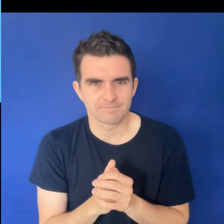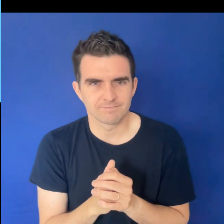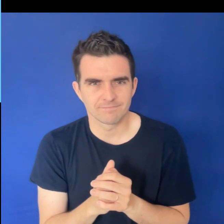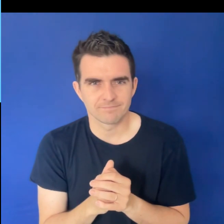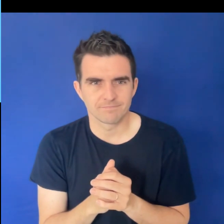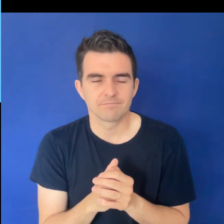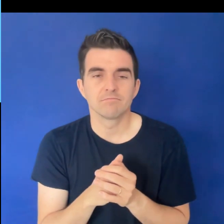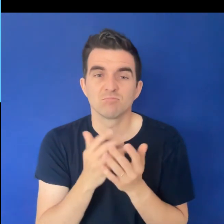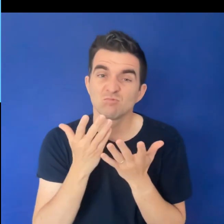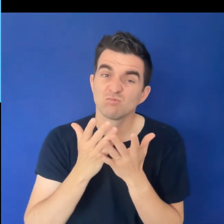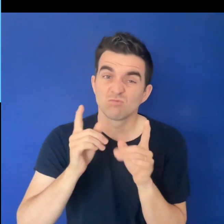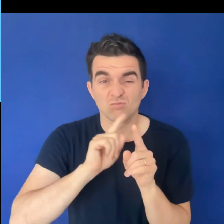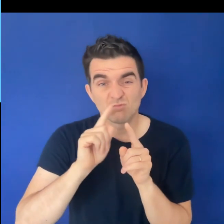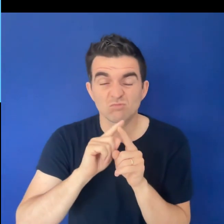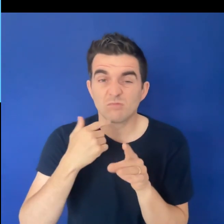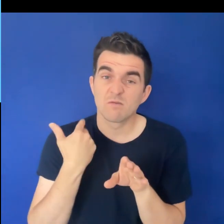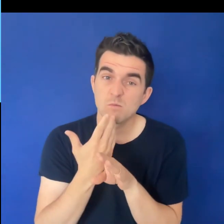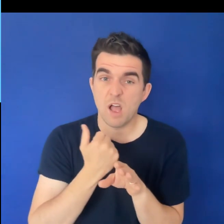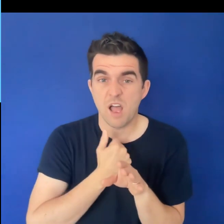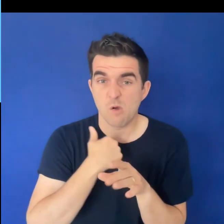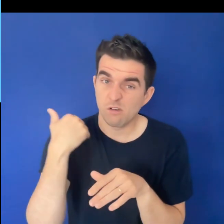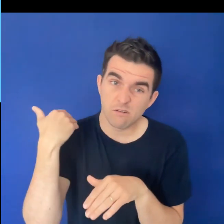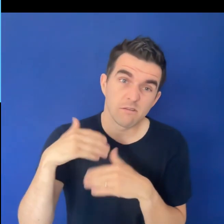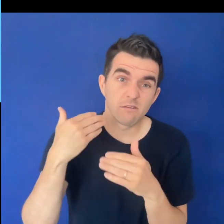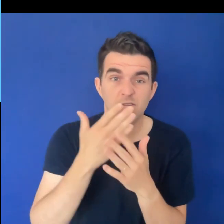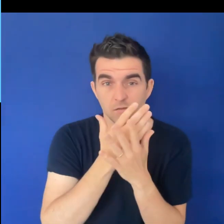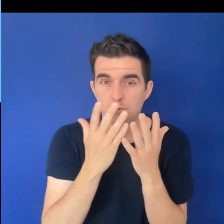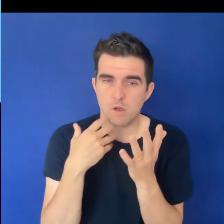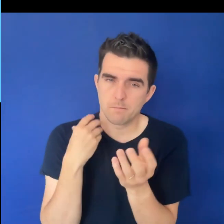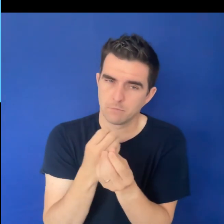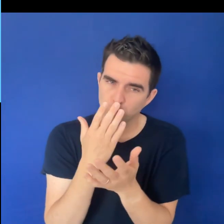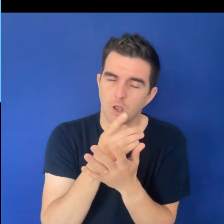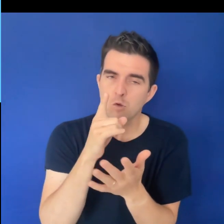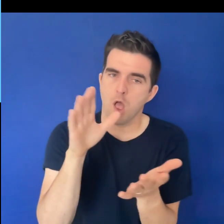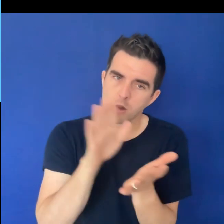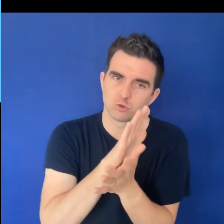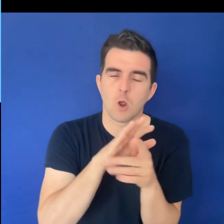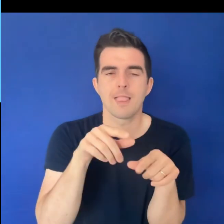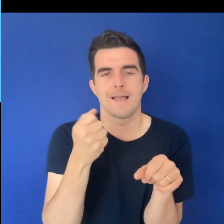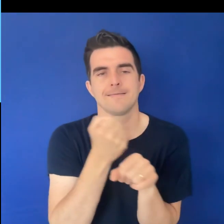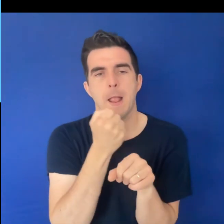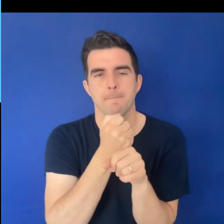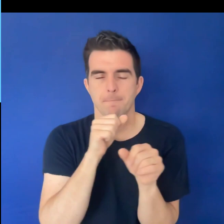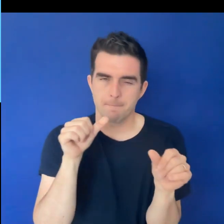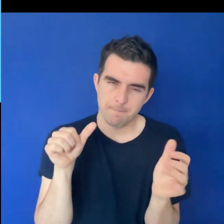Through a range of ongoing work we've undertaken to ensure you're able to enjoy Trash Goblin to the fullest.